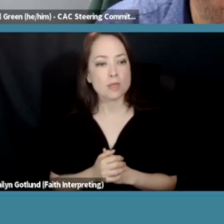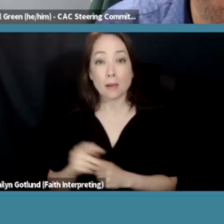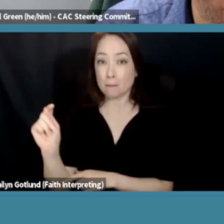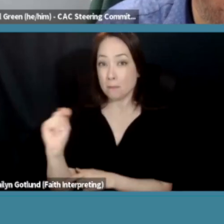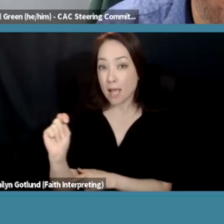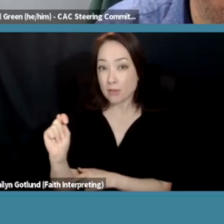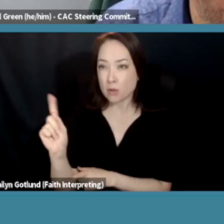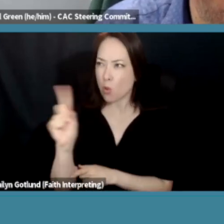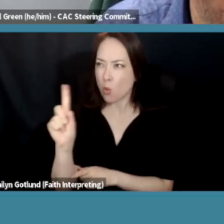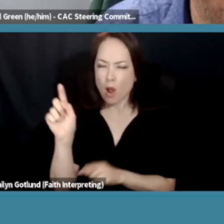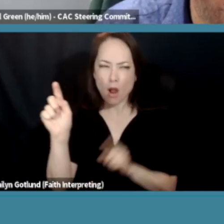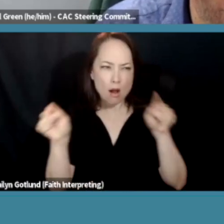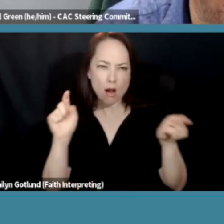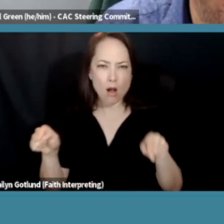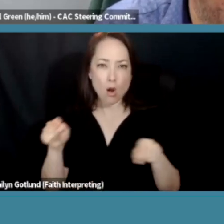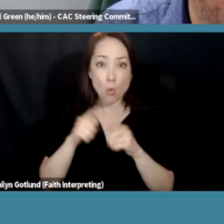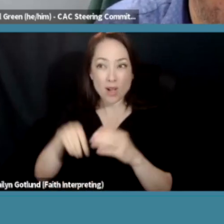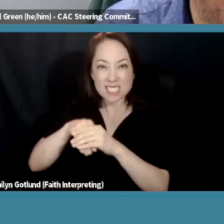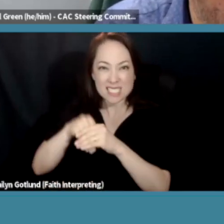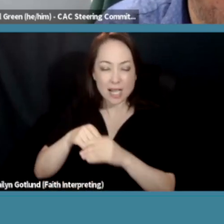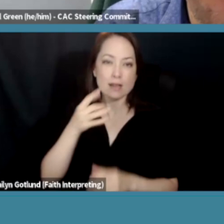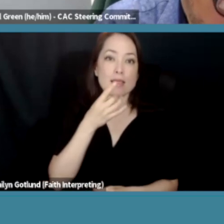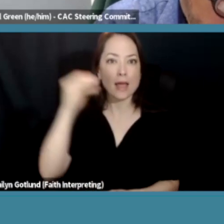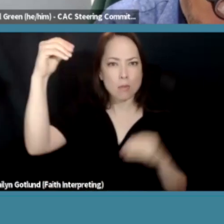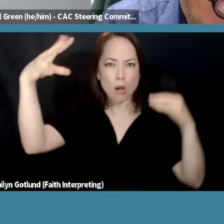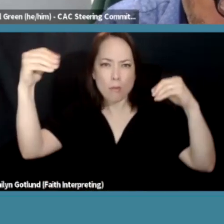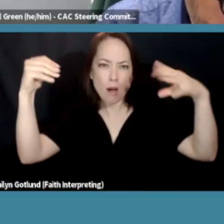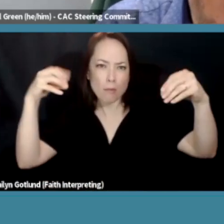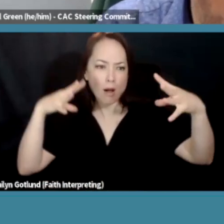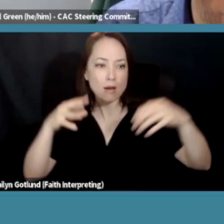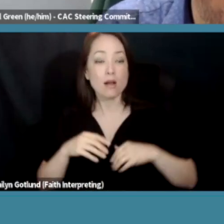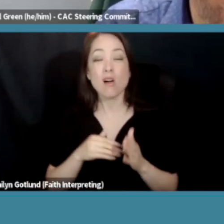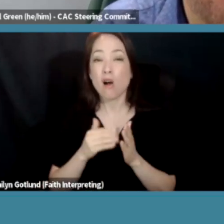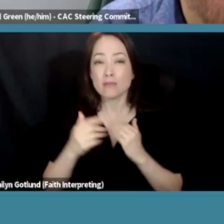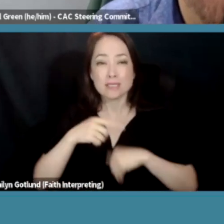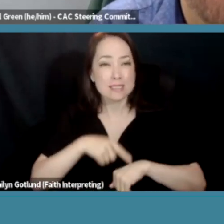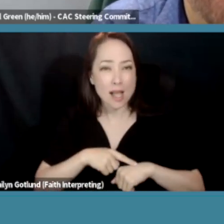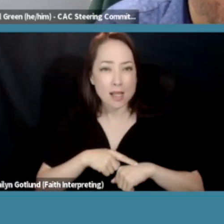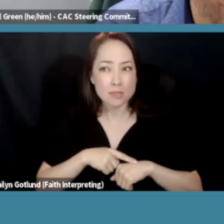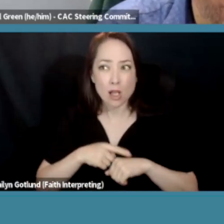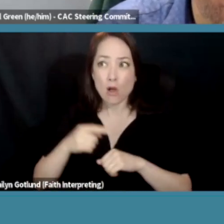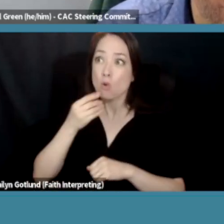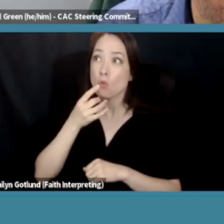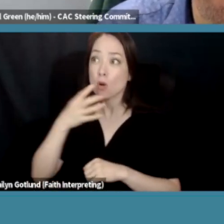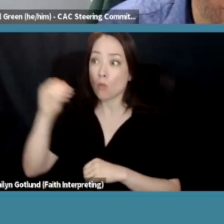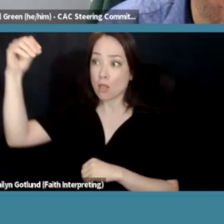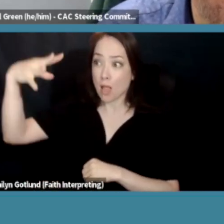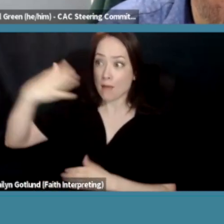Bathrooms, where those are located and what's inside them. Lighting, oftentimes moving from well-lit to dark places or vice versa